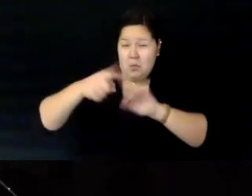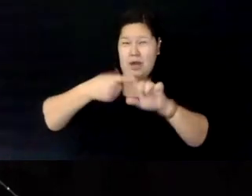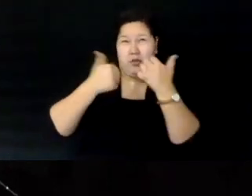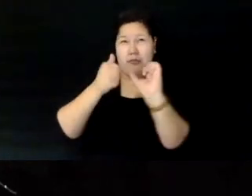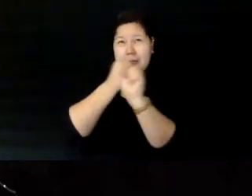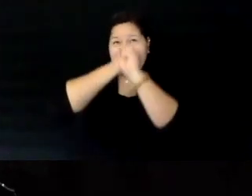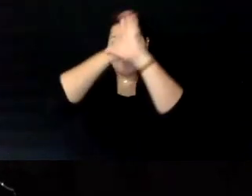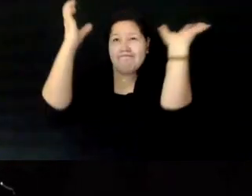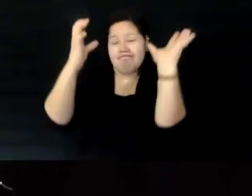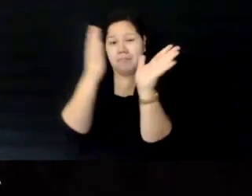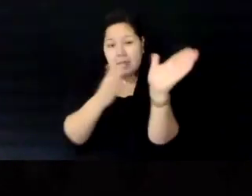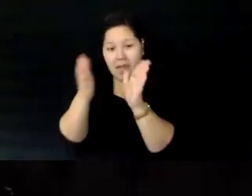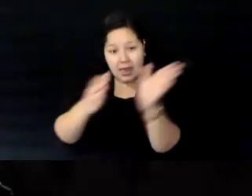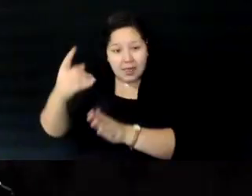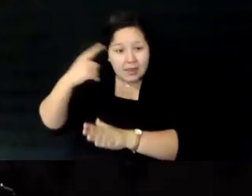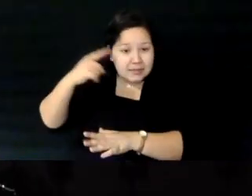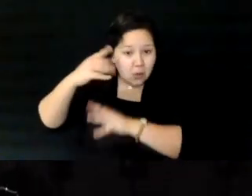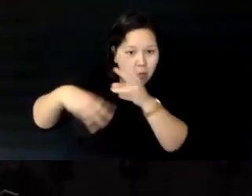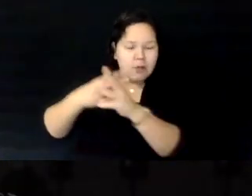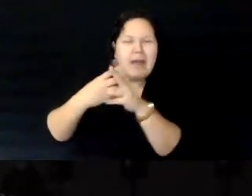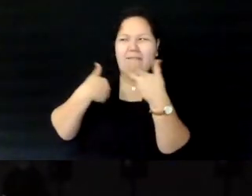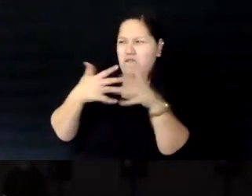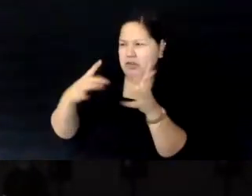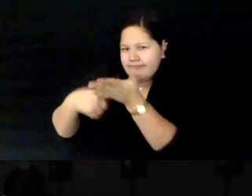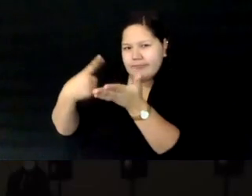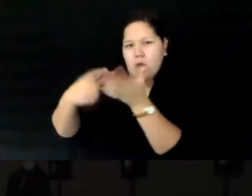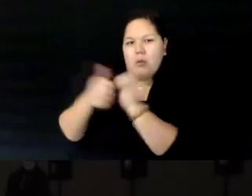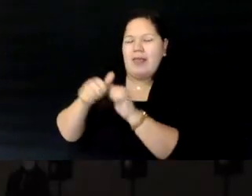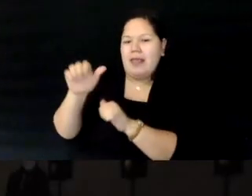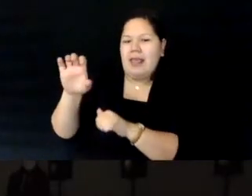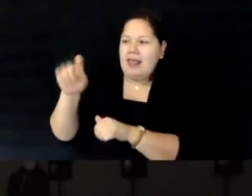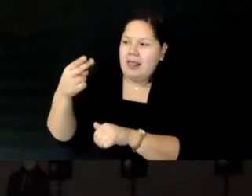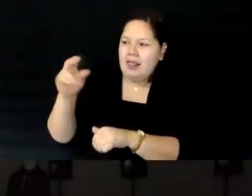I consulted with an ethnomusicologist Connor Singh VanderBeek